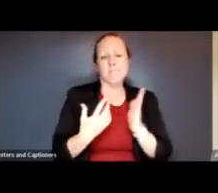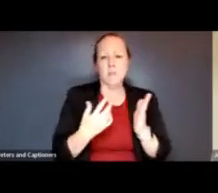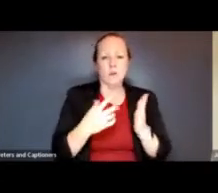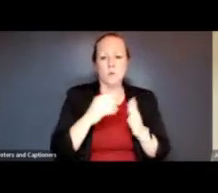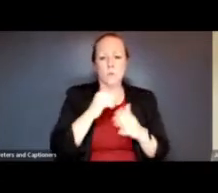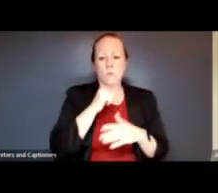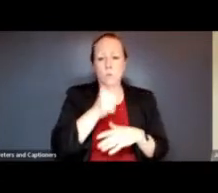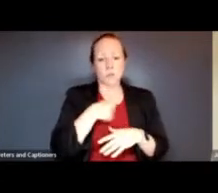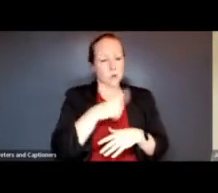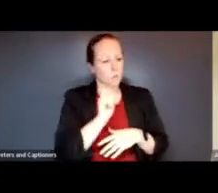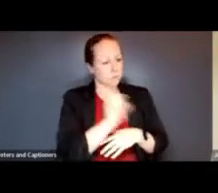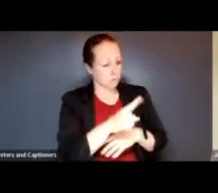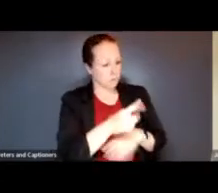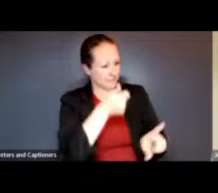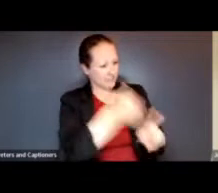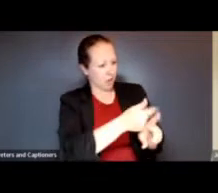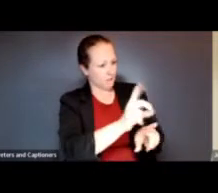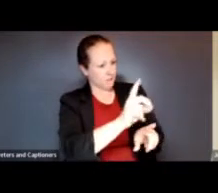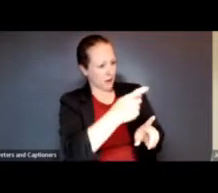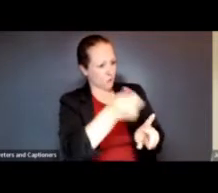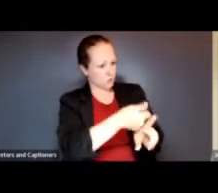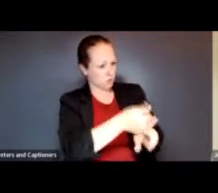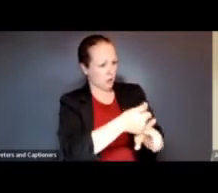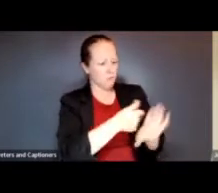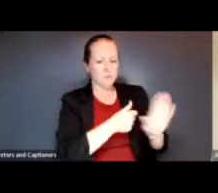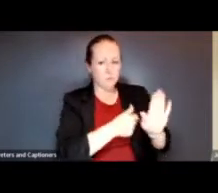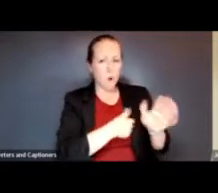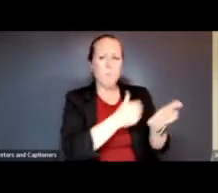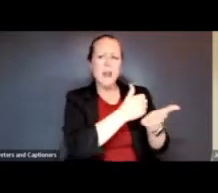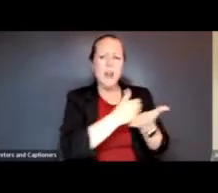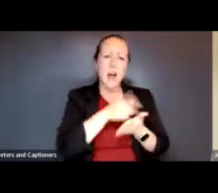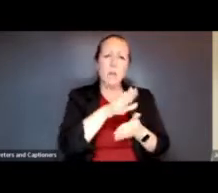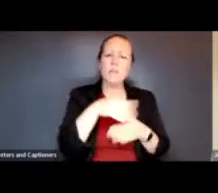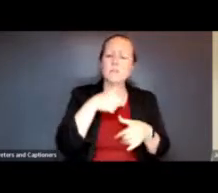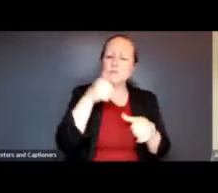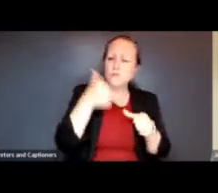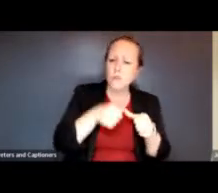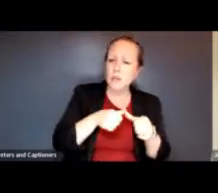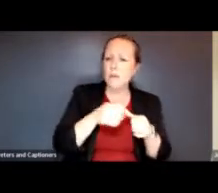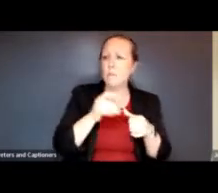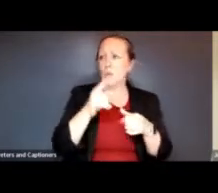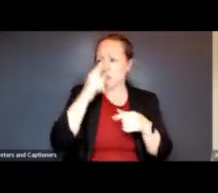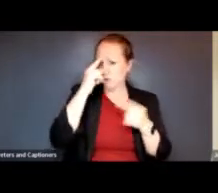person to self diagnose, by helping them to recall particularly less severe injuries that they may not if